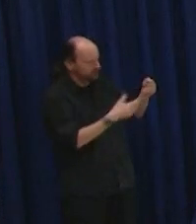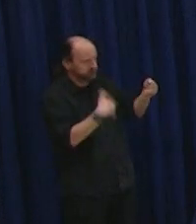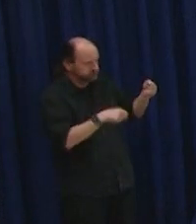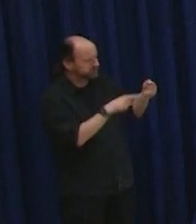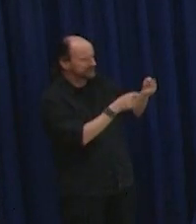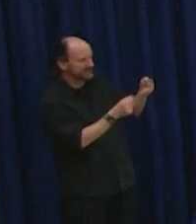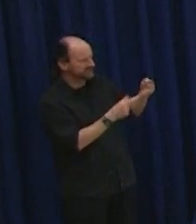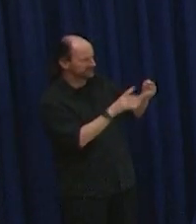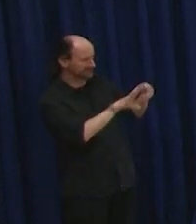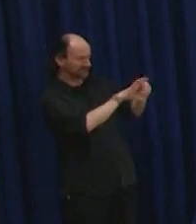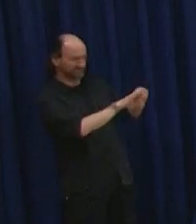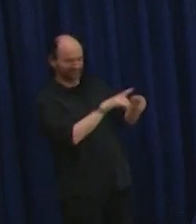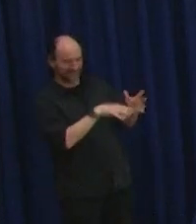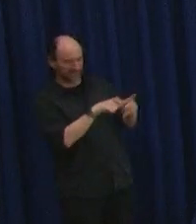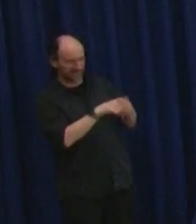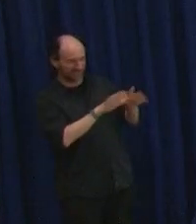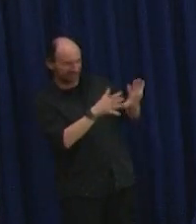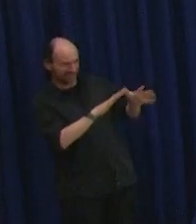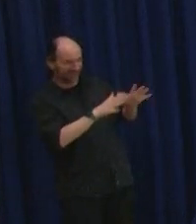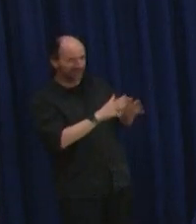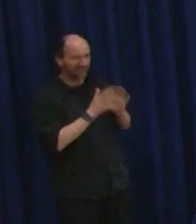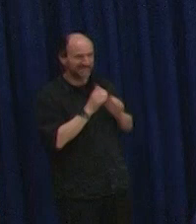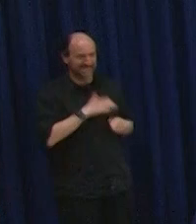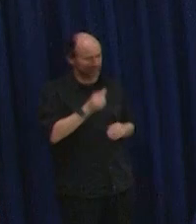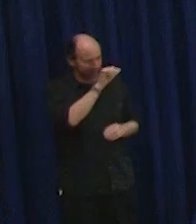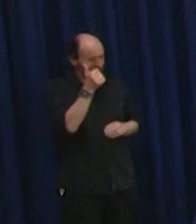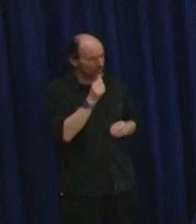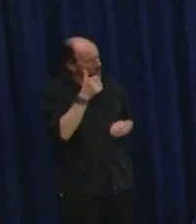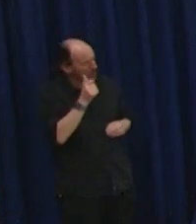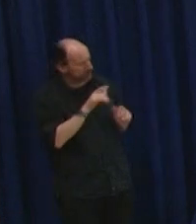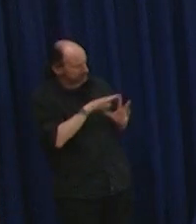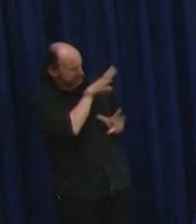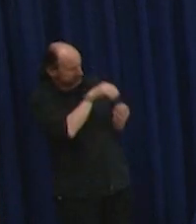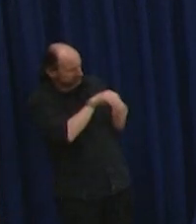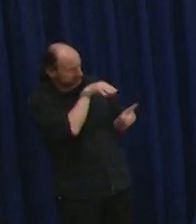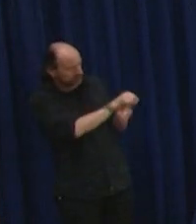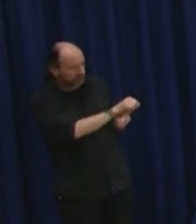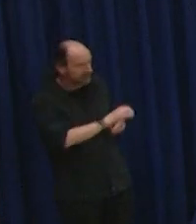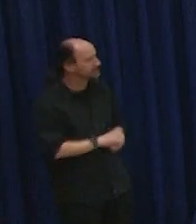from this refrigerator parents and bad parenting and we're getting better press around ADHD and